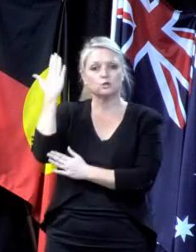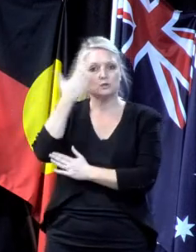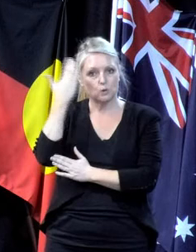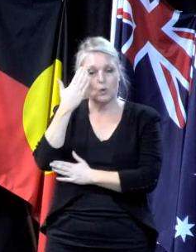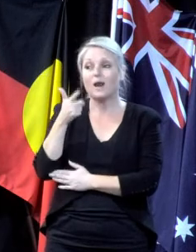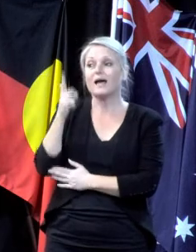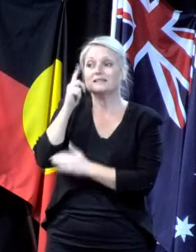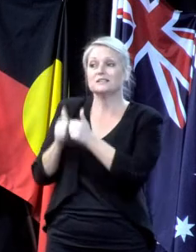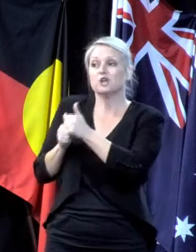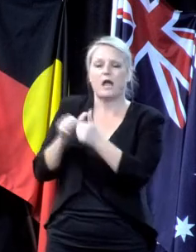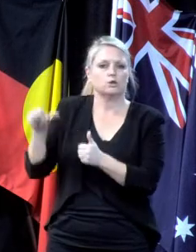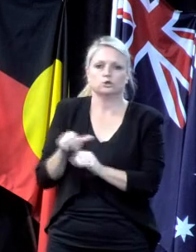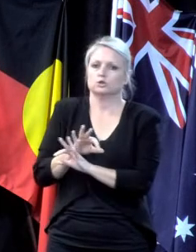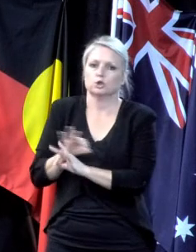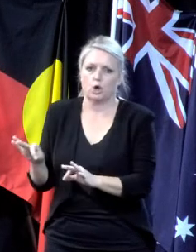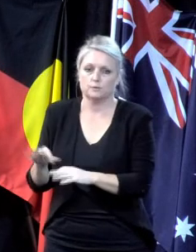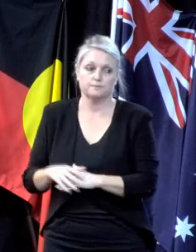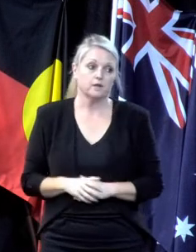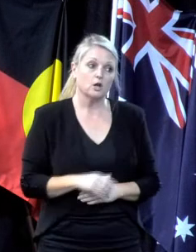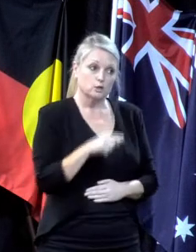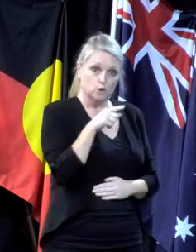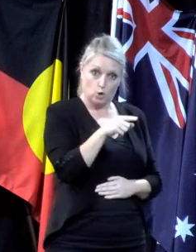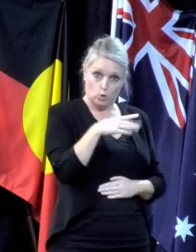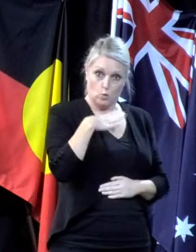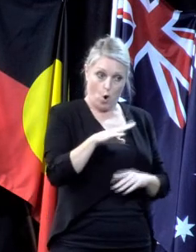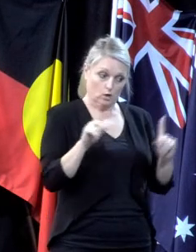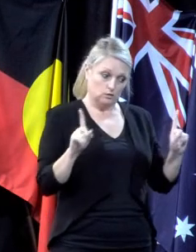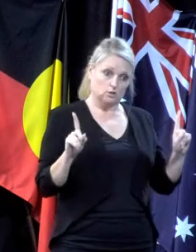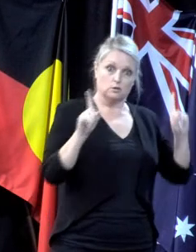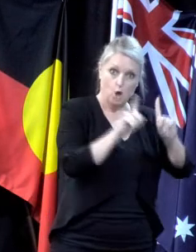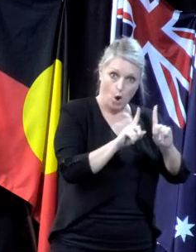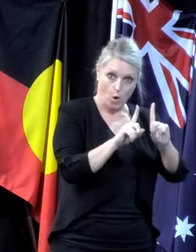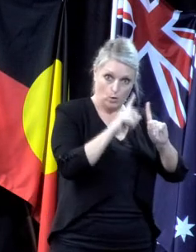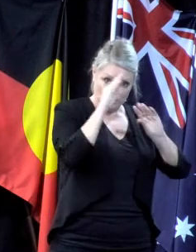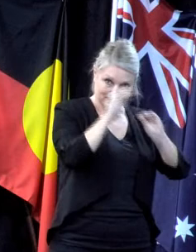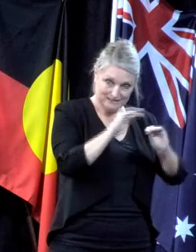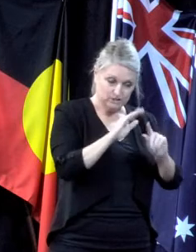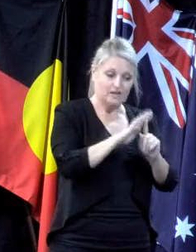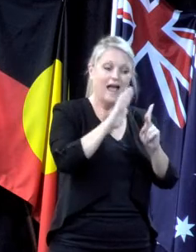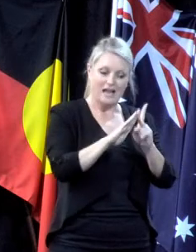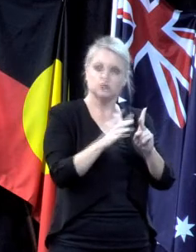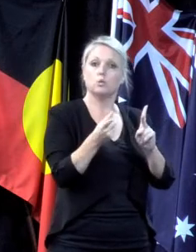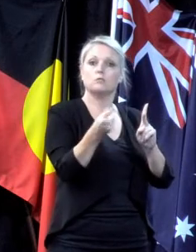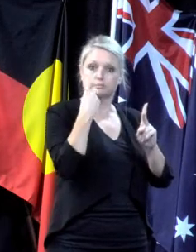So you want, not only co-teaching, you want a medical practitioner there at all times? Exactly right.